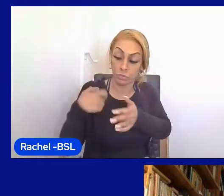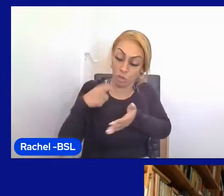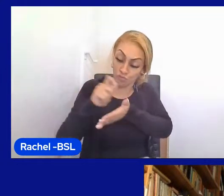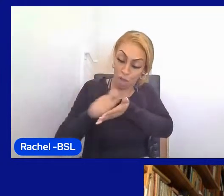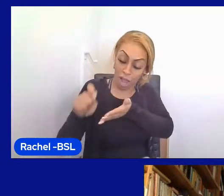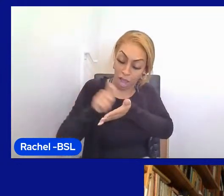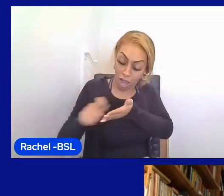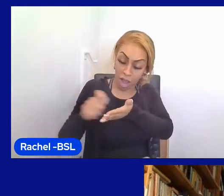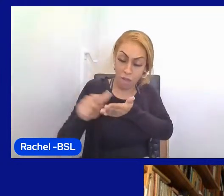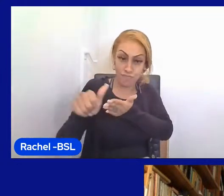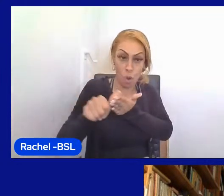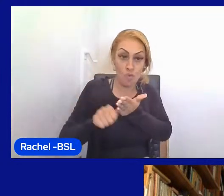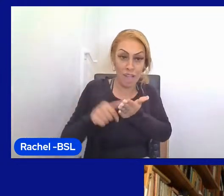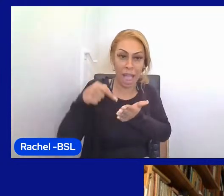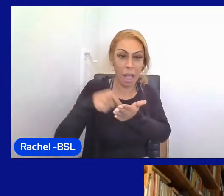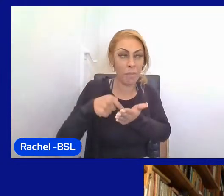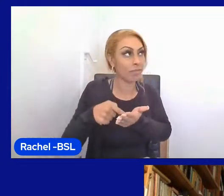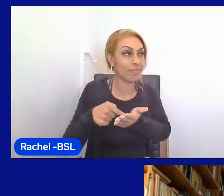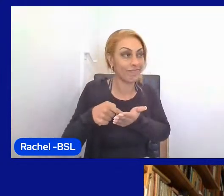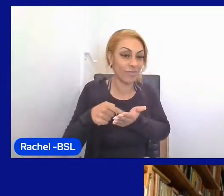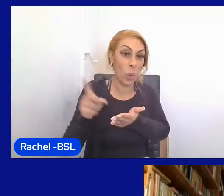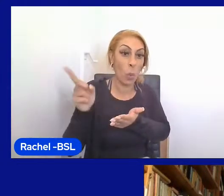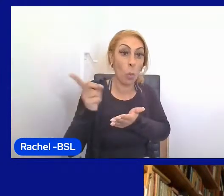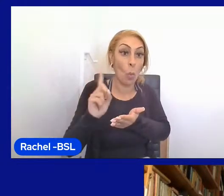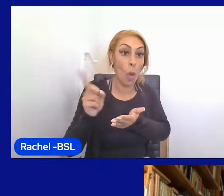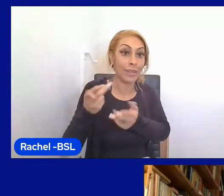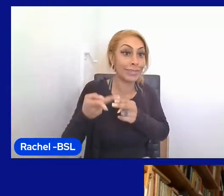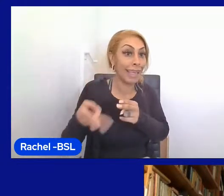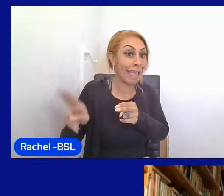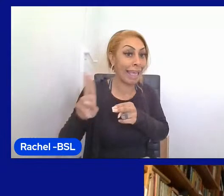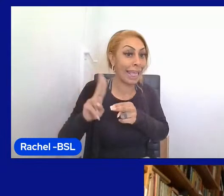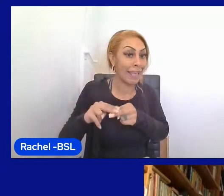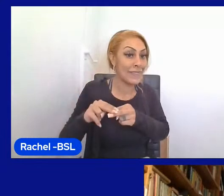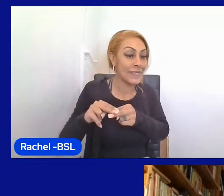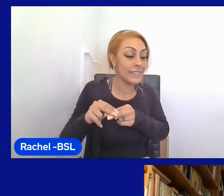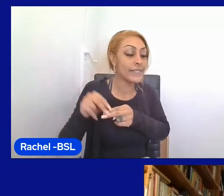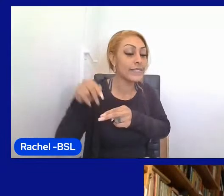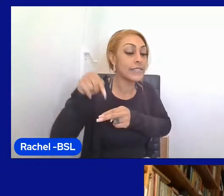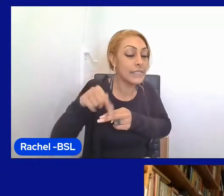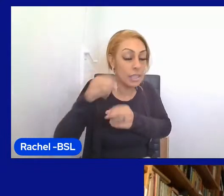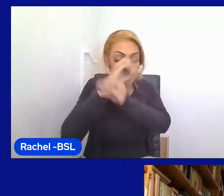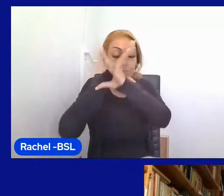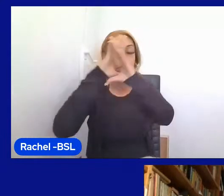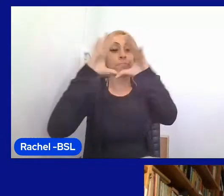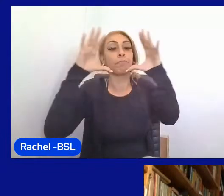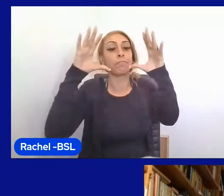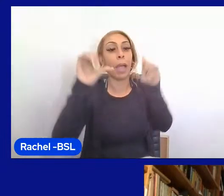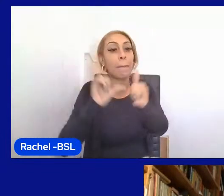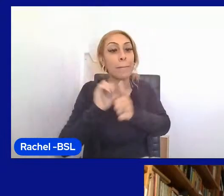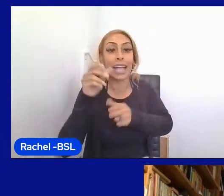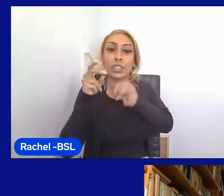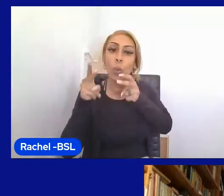the route this what if, as a way of trying to imagine this letter from one of our workshops.